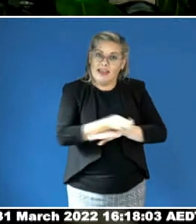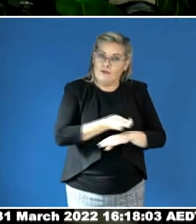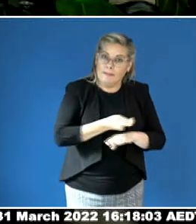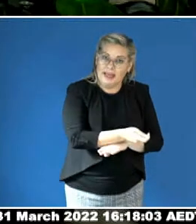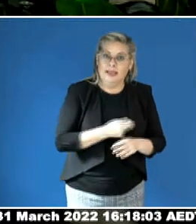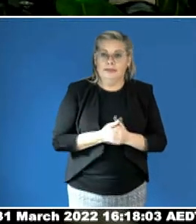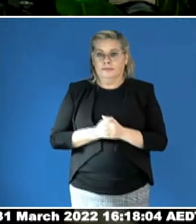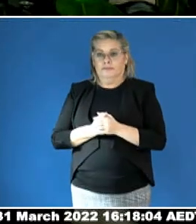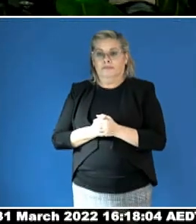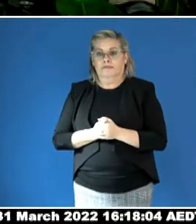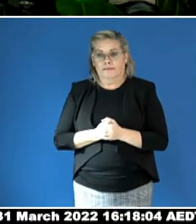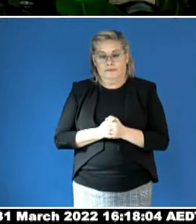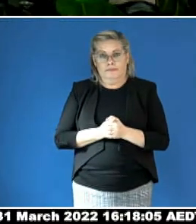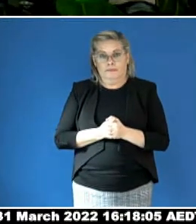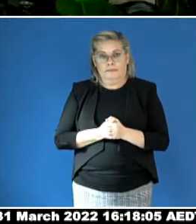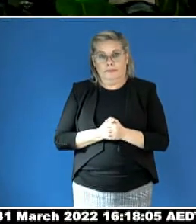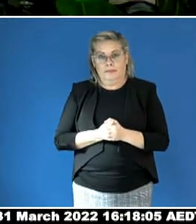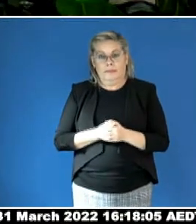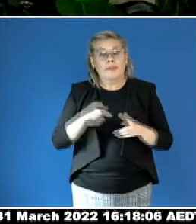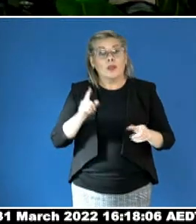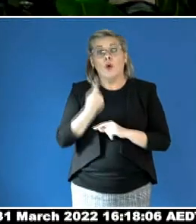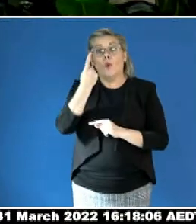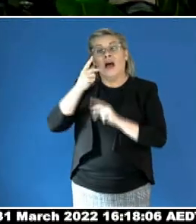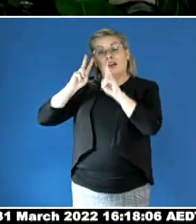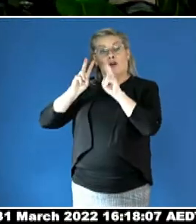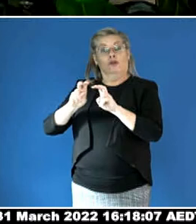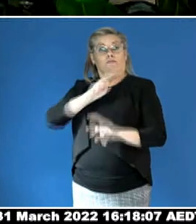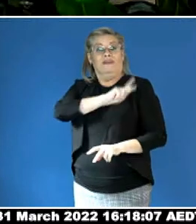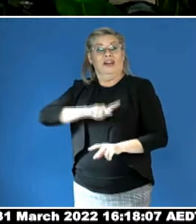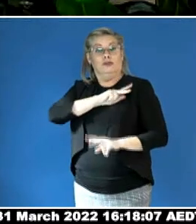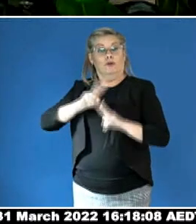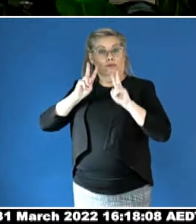with activities and objects that the child enjoys developing a relationship with them.